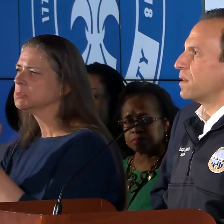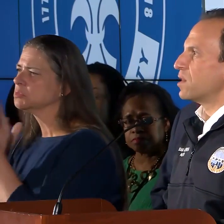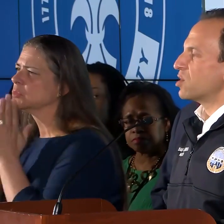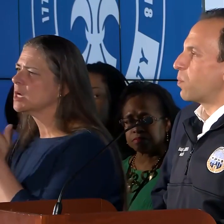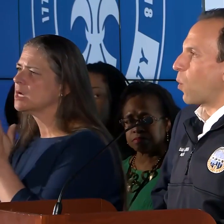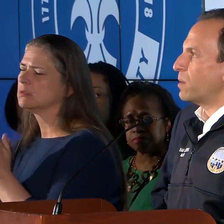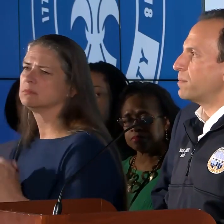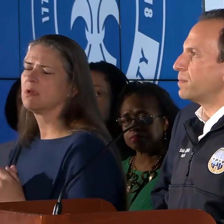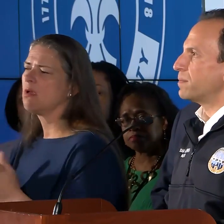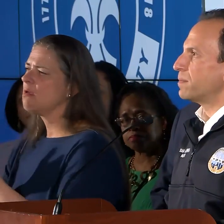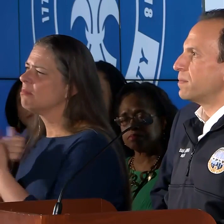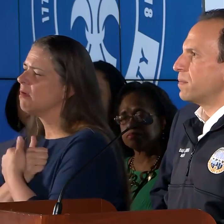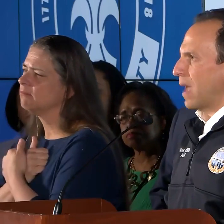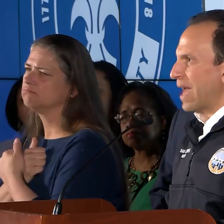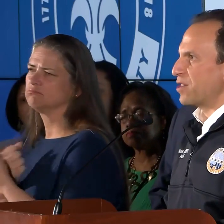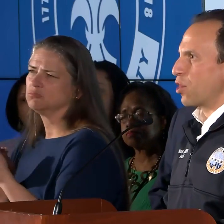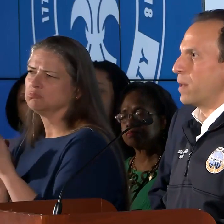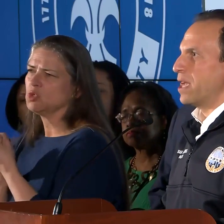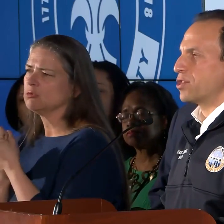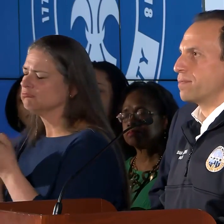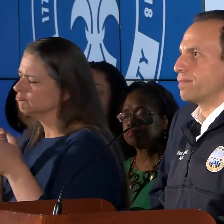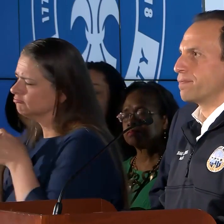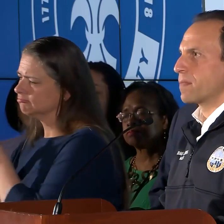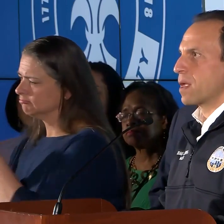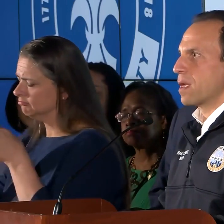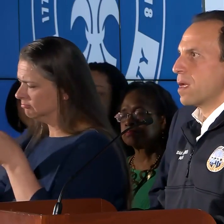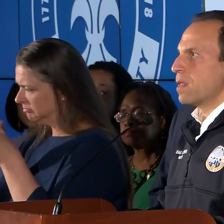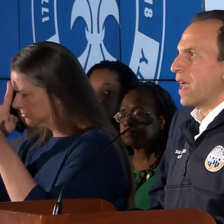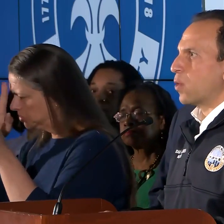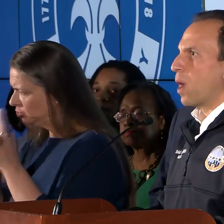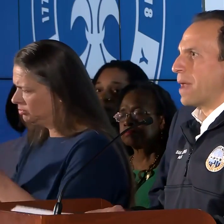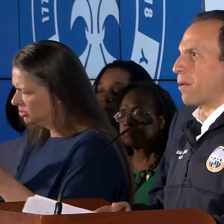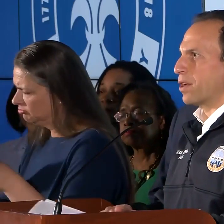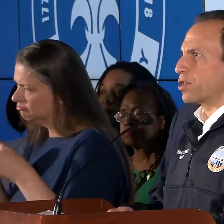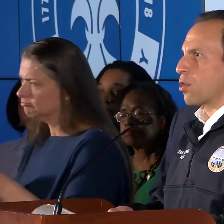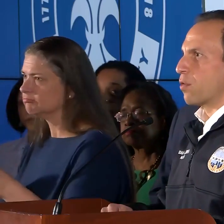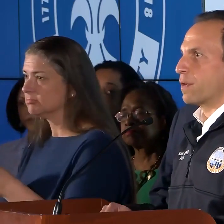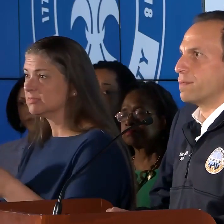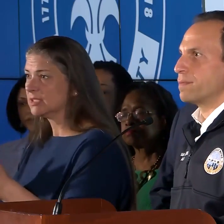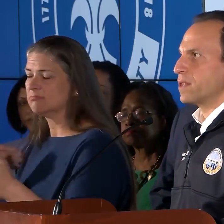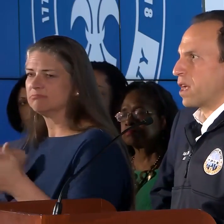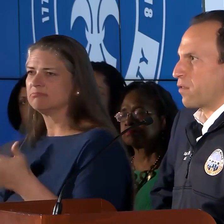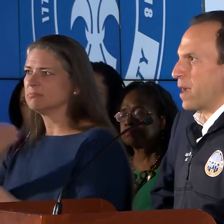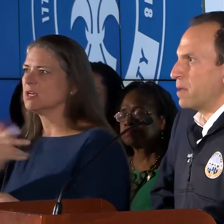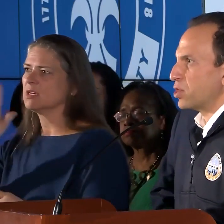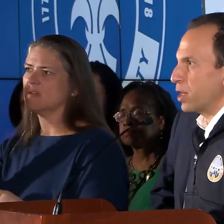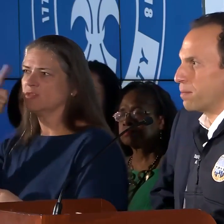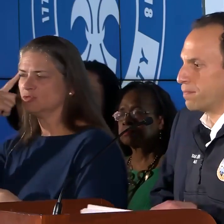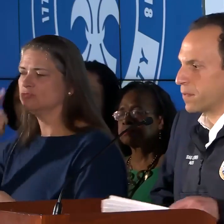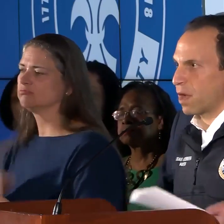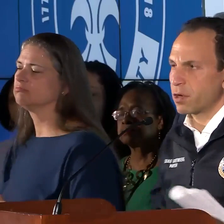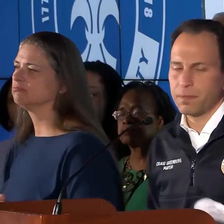support and determination. Thank you all. Now we're gonna turn it over to Governor Andy Bashir governor.